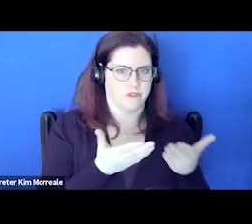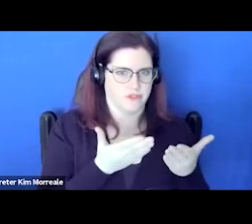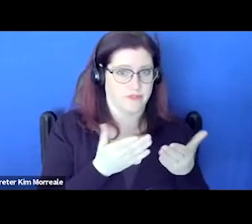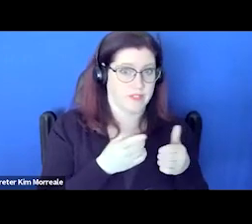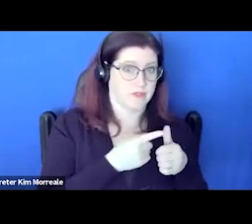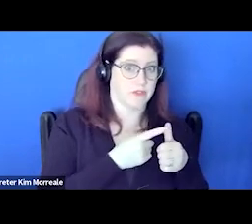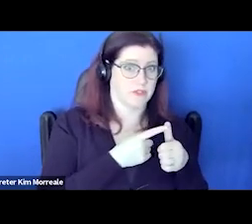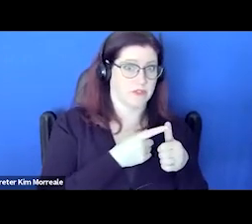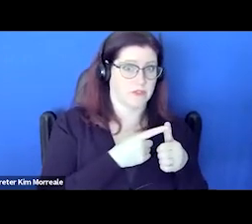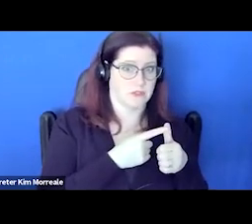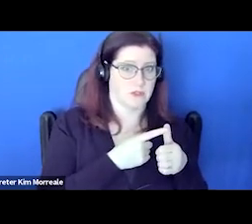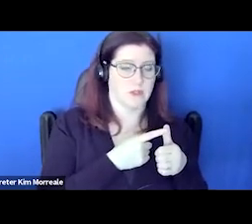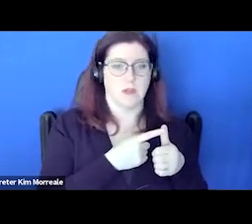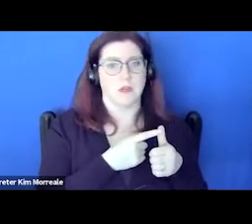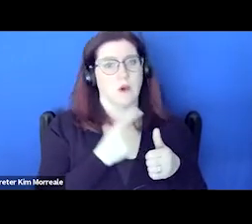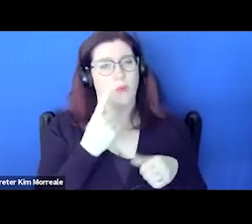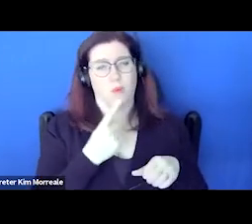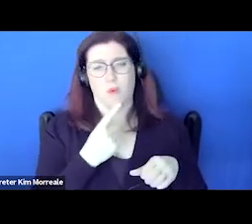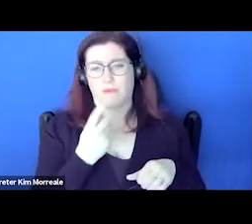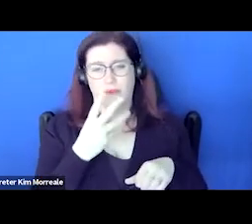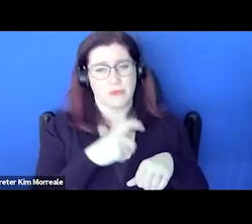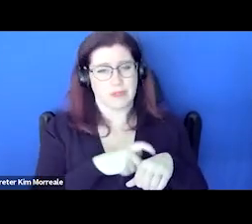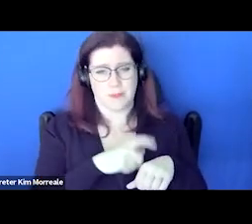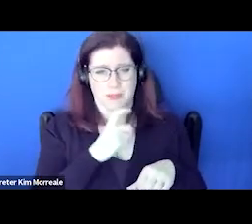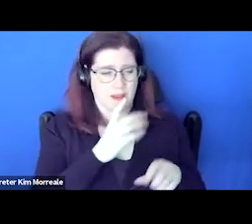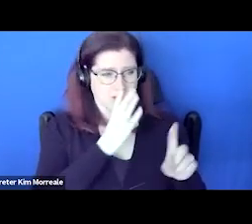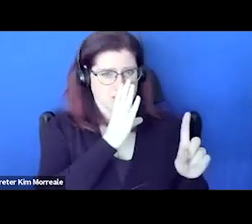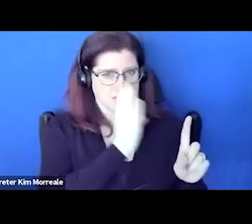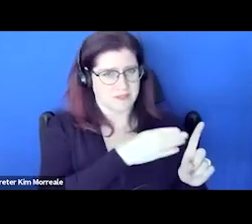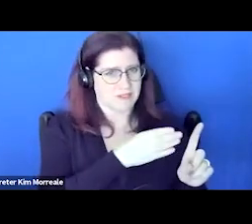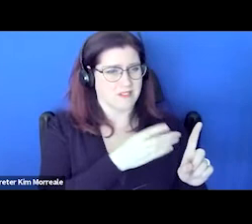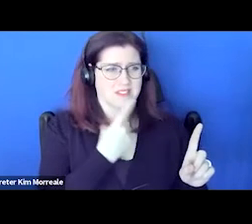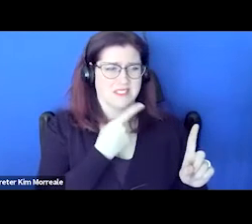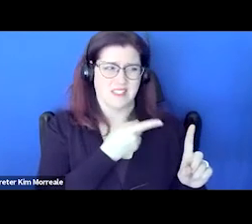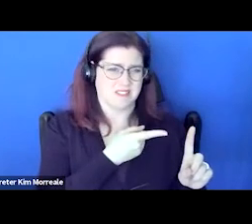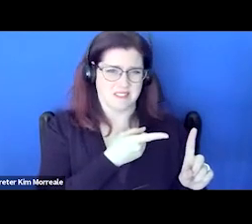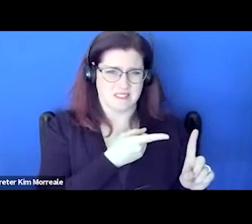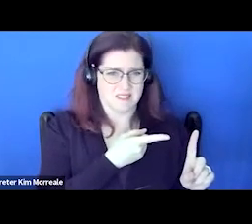where I had to be really honest with her and tell her, "I'm sorry, but your substance use